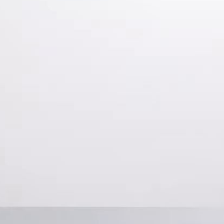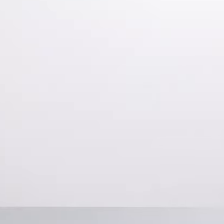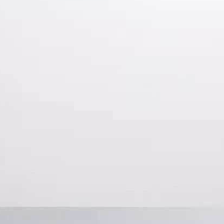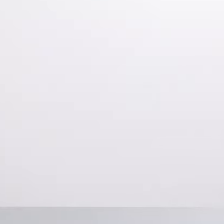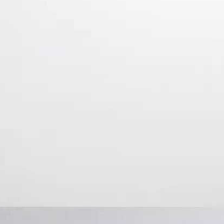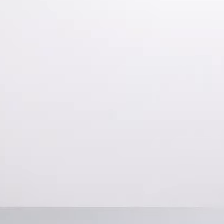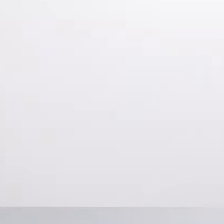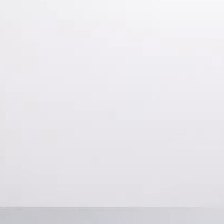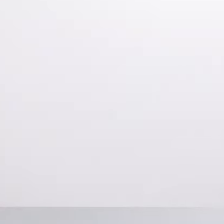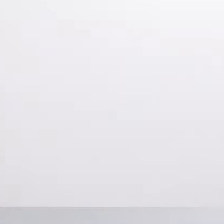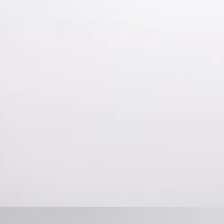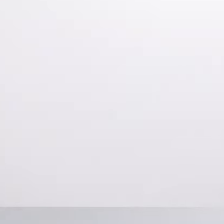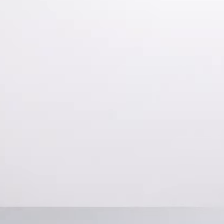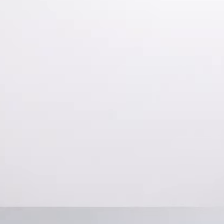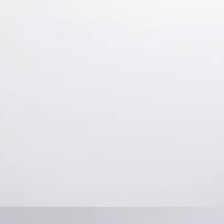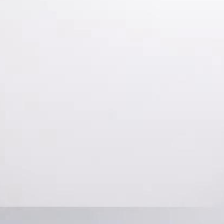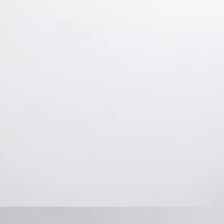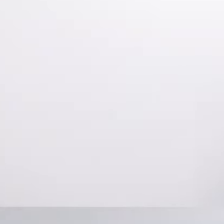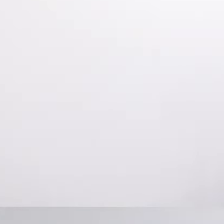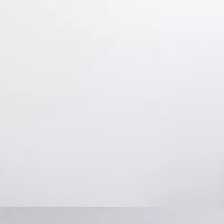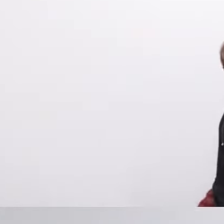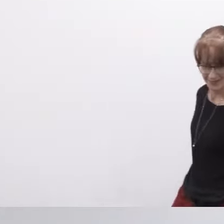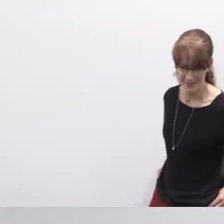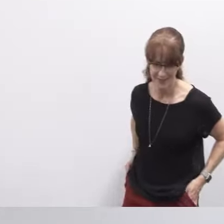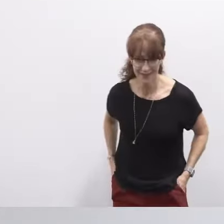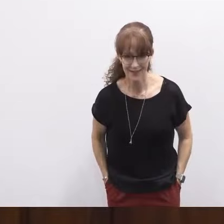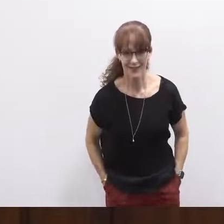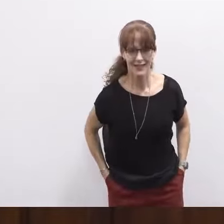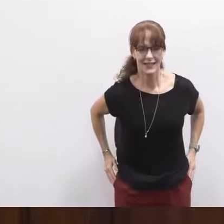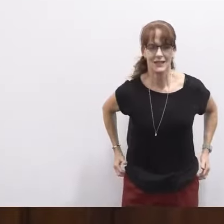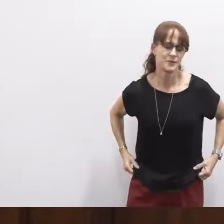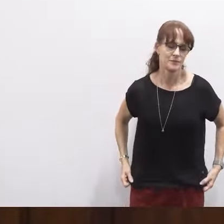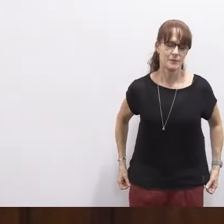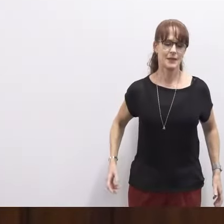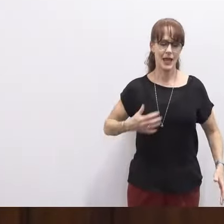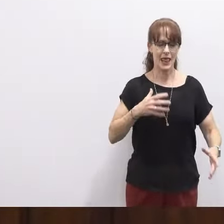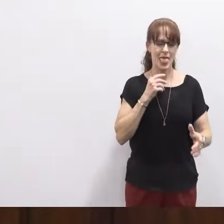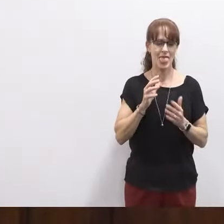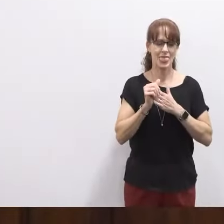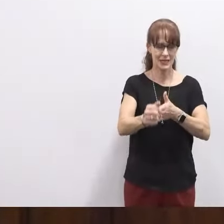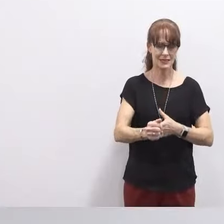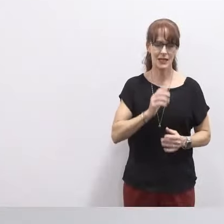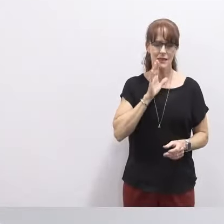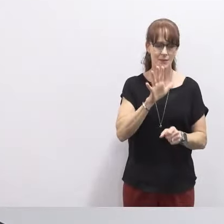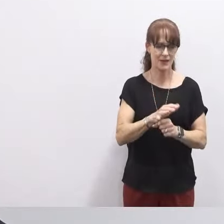We will have our Student Board Member, Isabelle Clarke lead us in the Pledge of Allegiance.